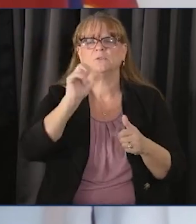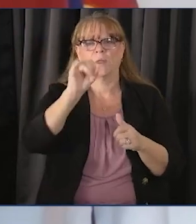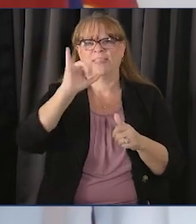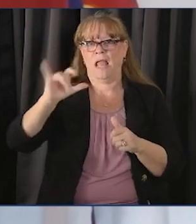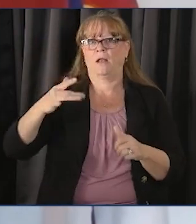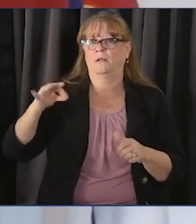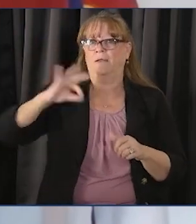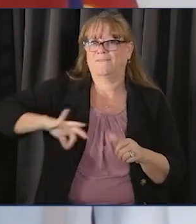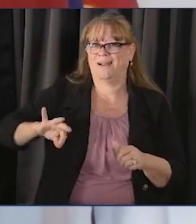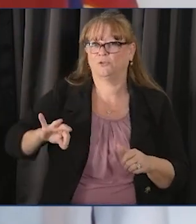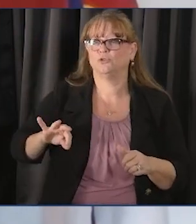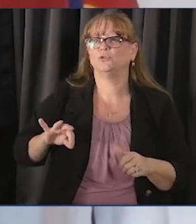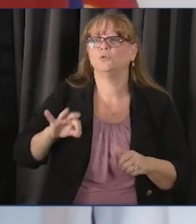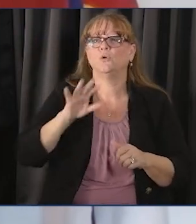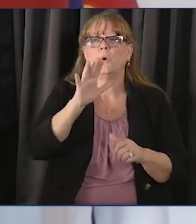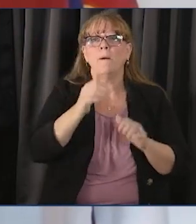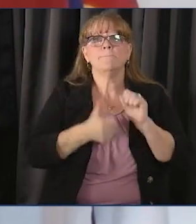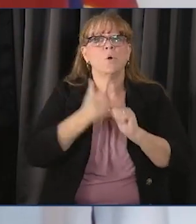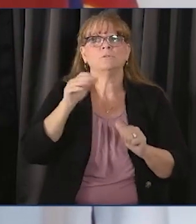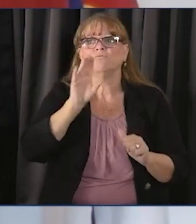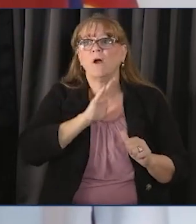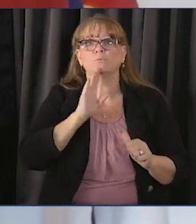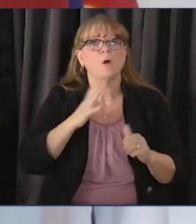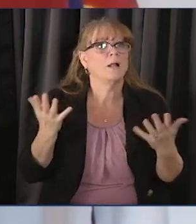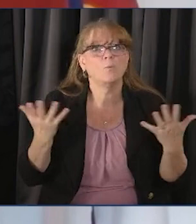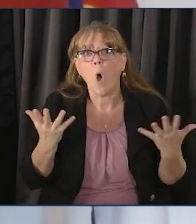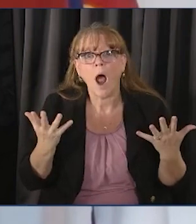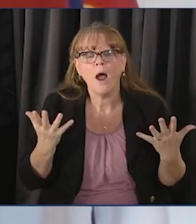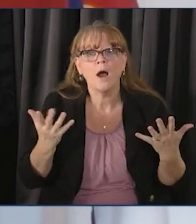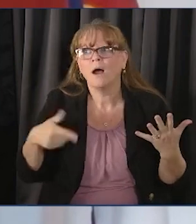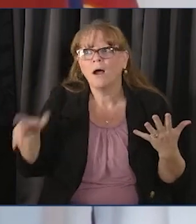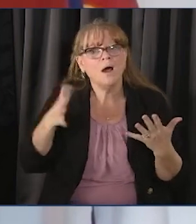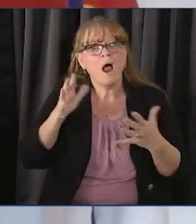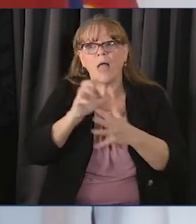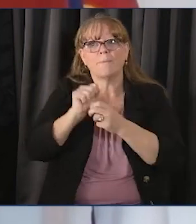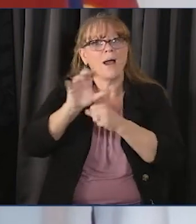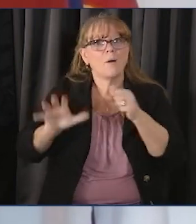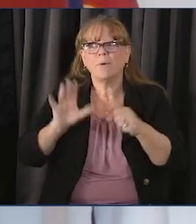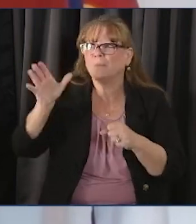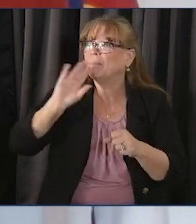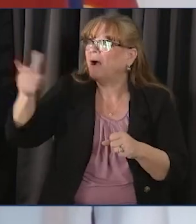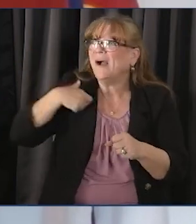And again, one in five people over 70 will get it this week. Sadly, that means four and five will not.